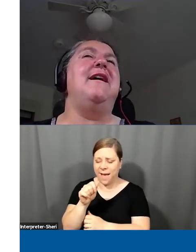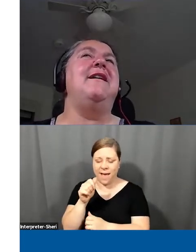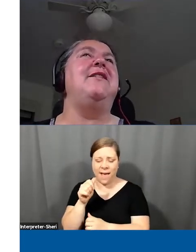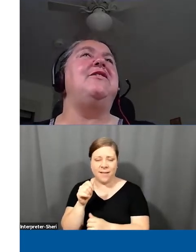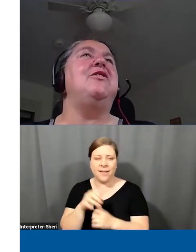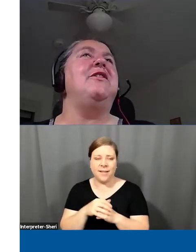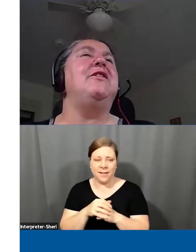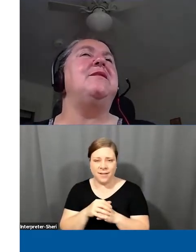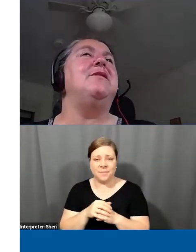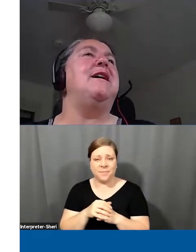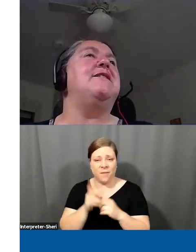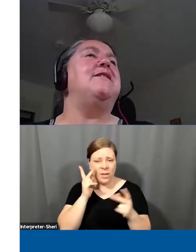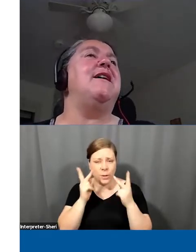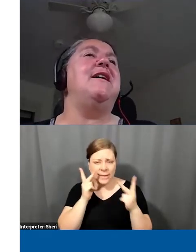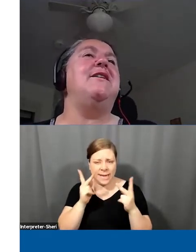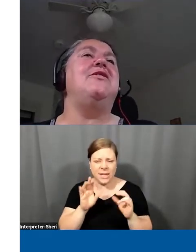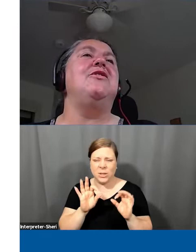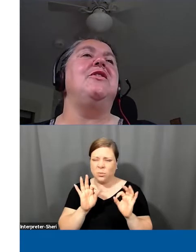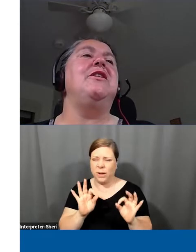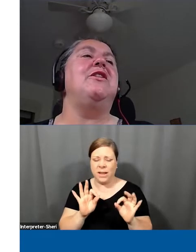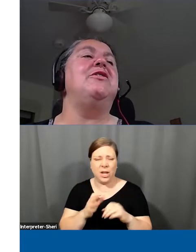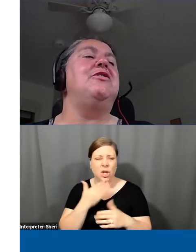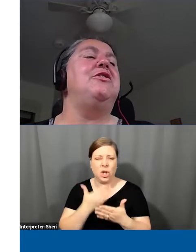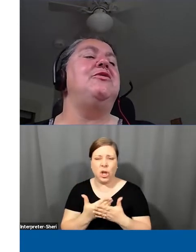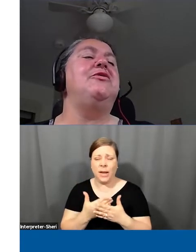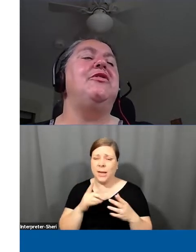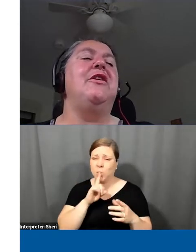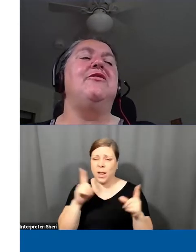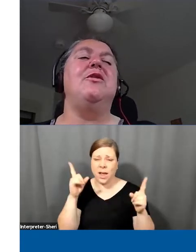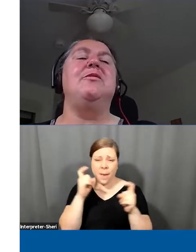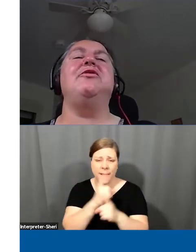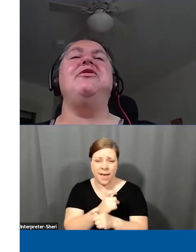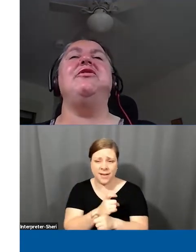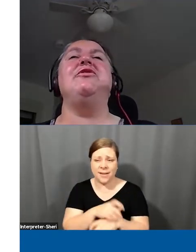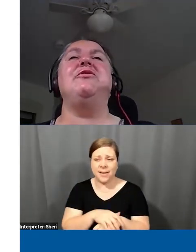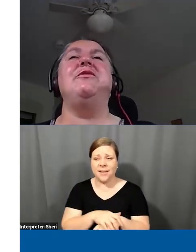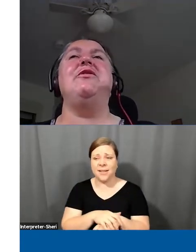and it's still very complex and it's still very hard to use for a person using a screen reader.